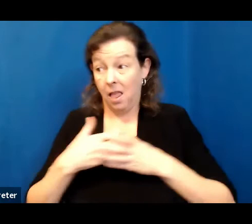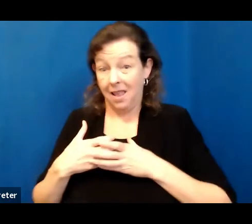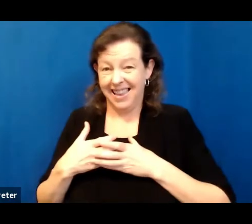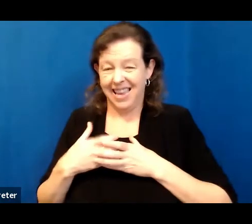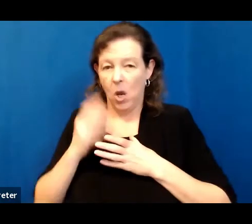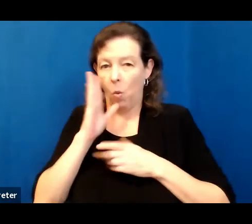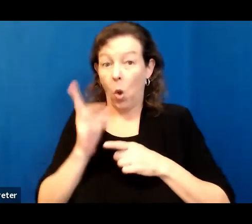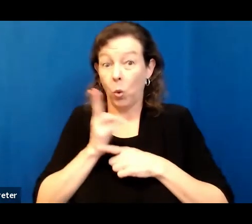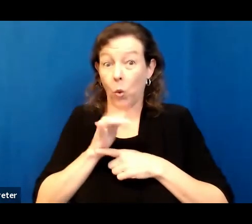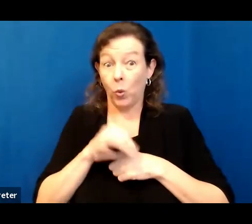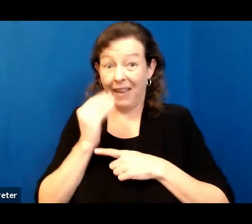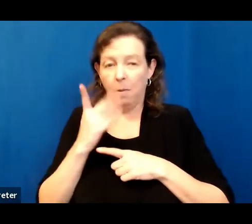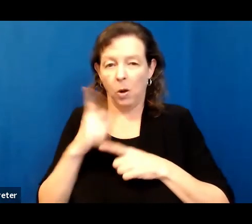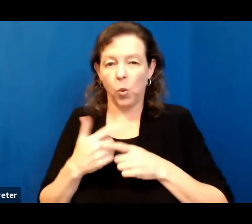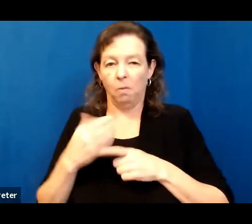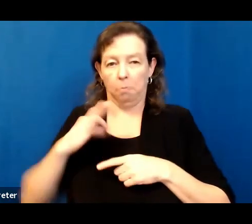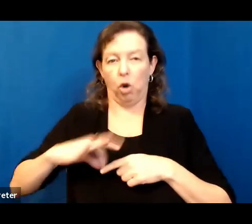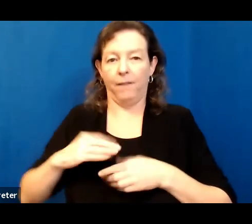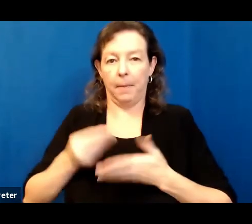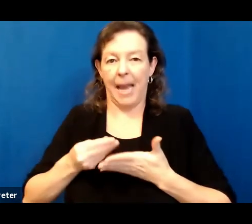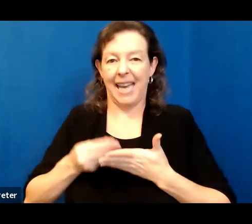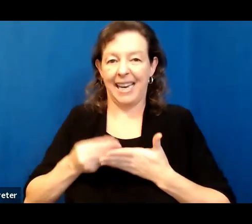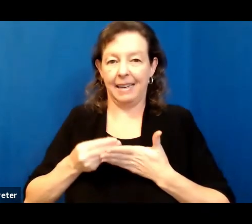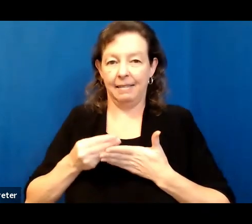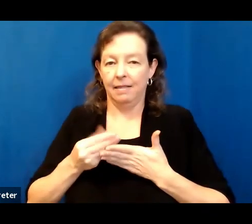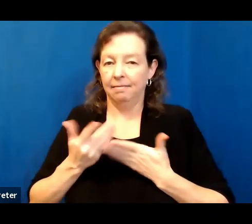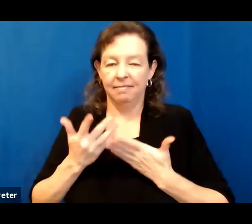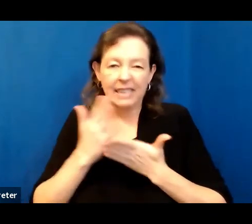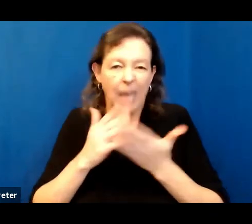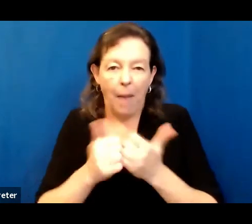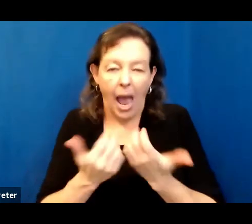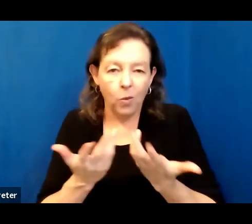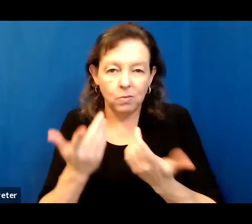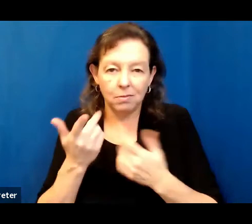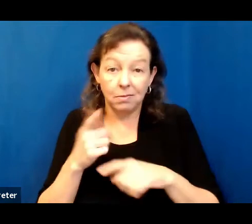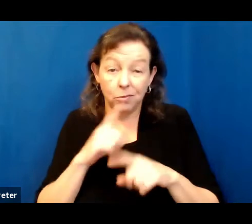to enrich themselves to make money in some way shape or form that is not theirs to begin with.